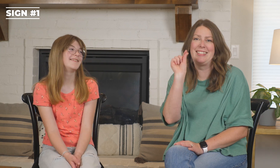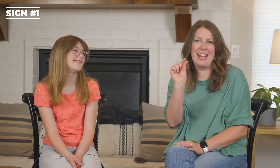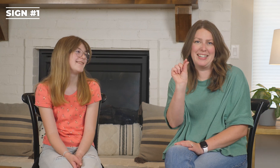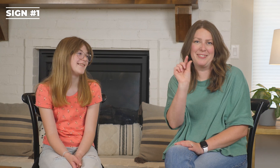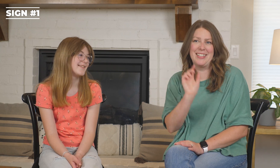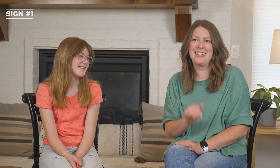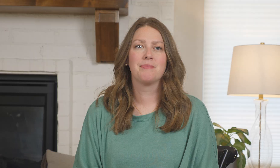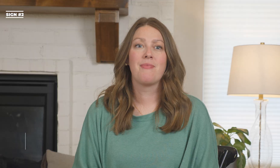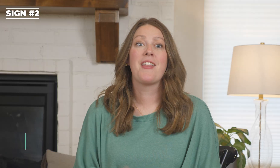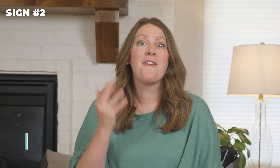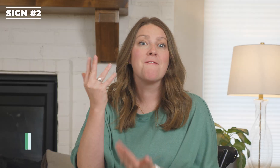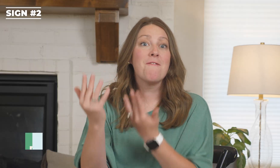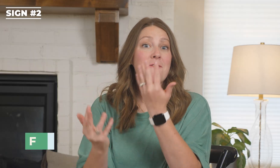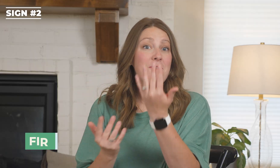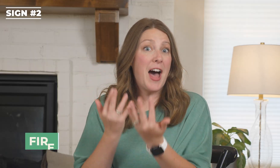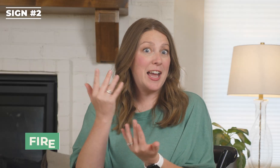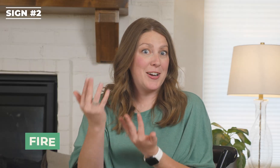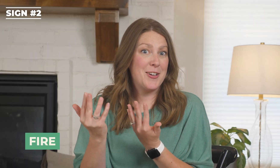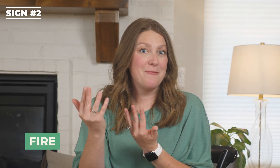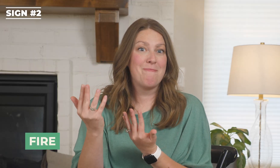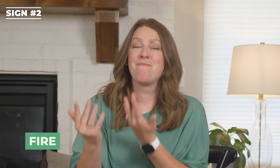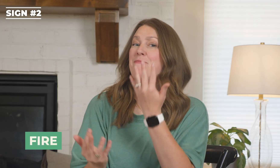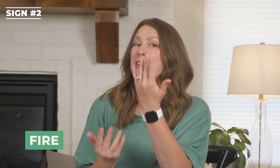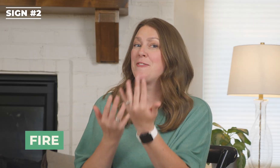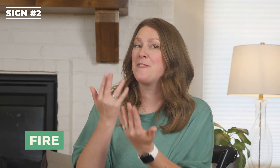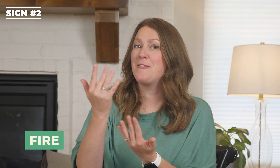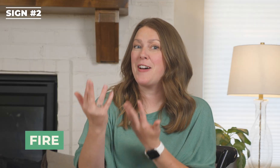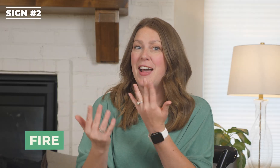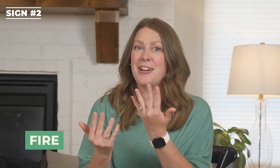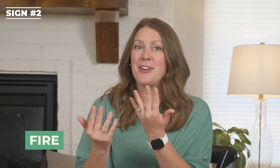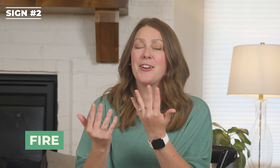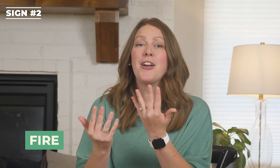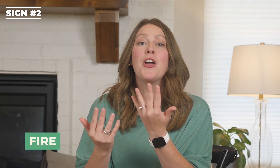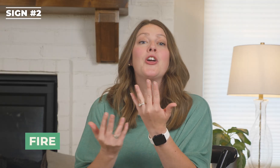tiny bit. Fire!